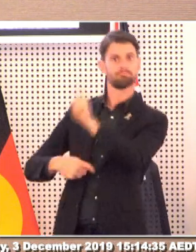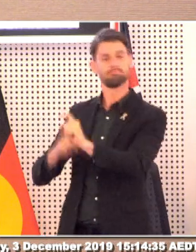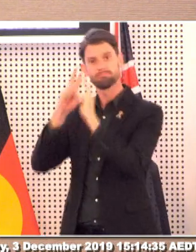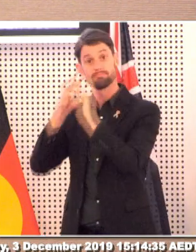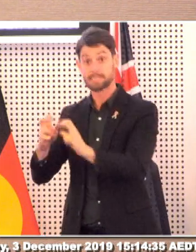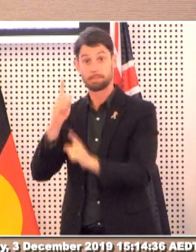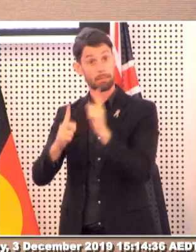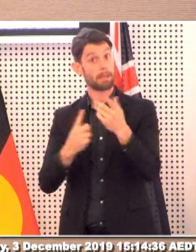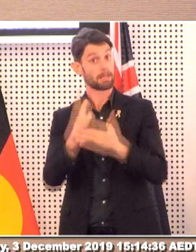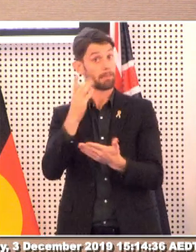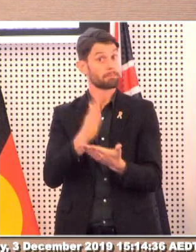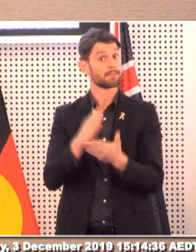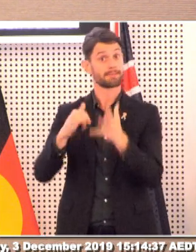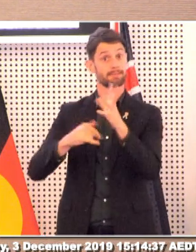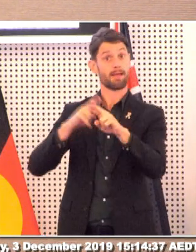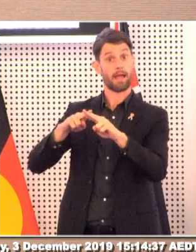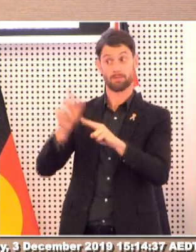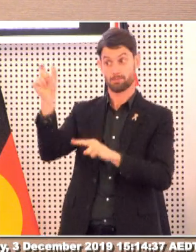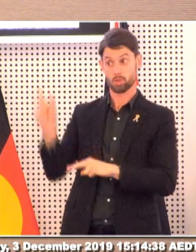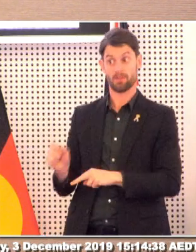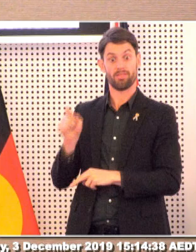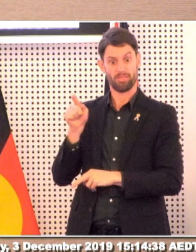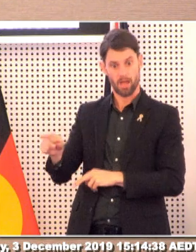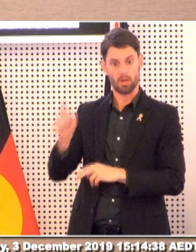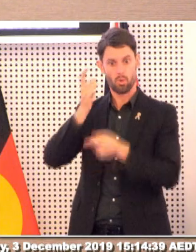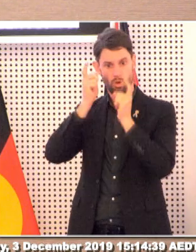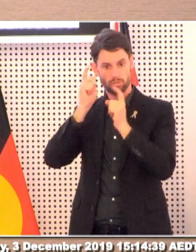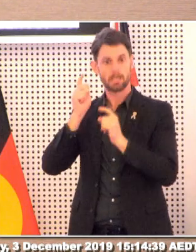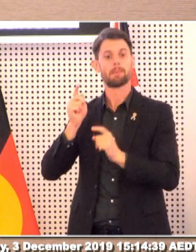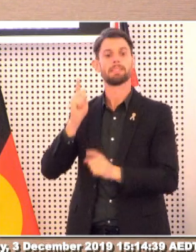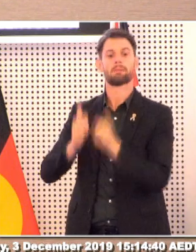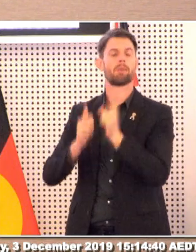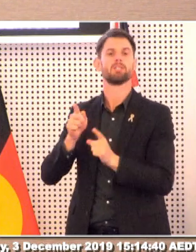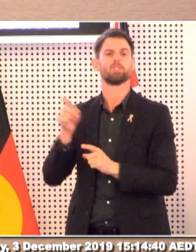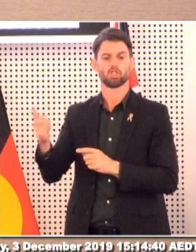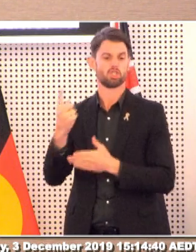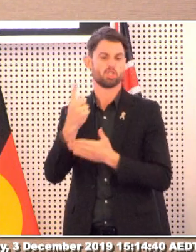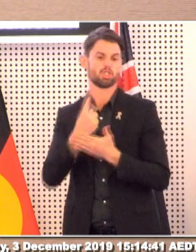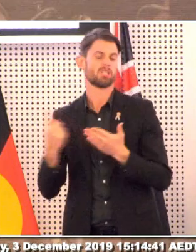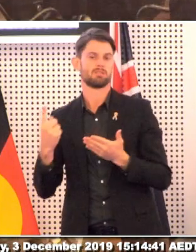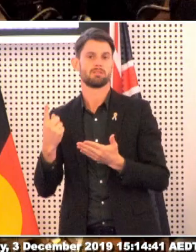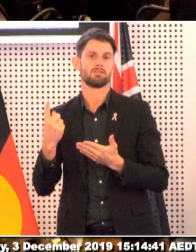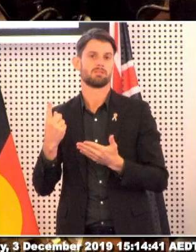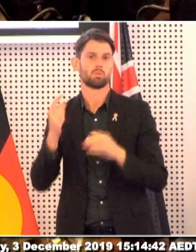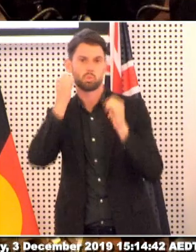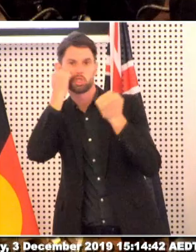who’s genuinely concerned about what’s happening in their house. And would it be fair to say a Community Visitor is a little bit like